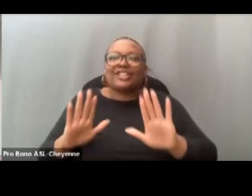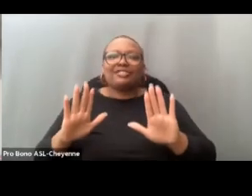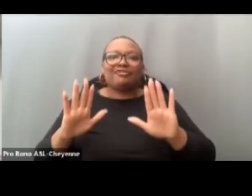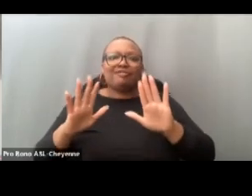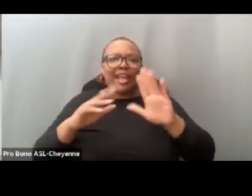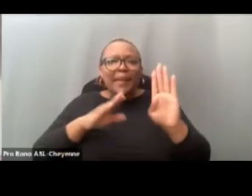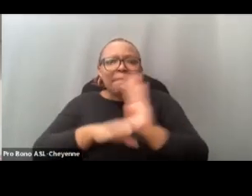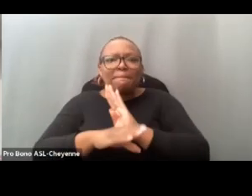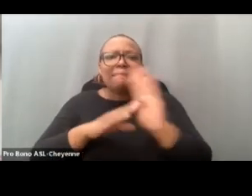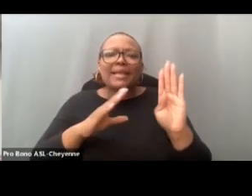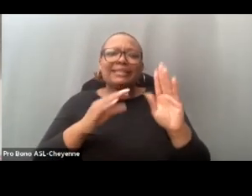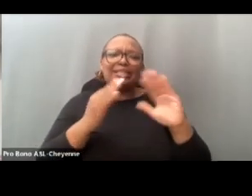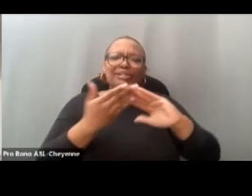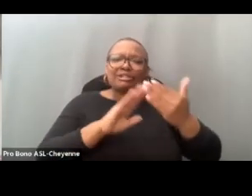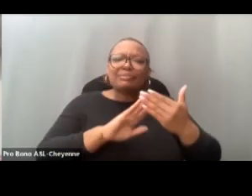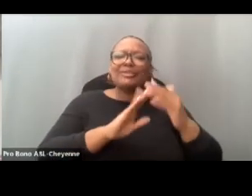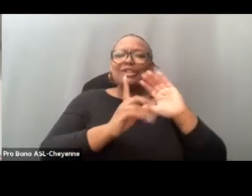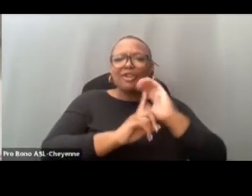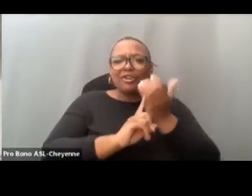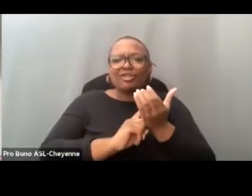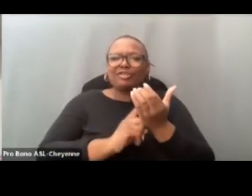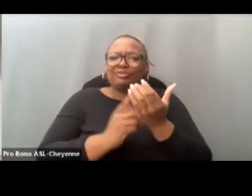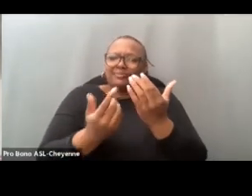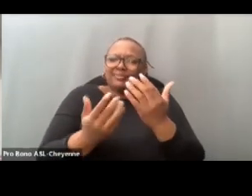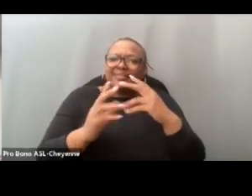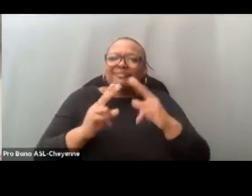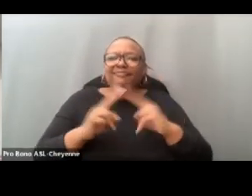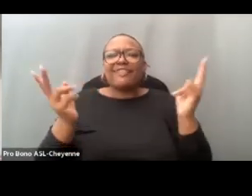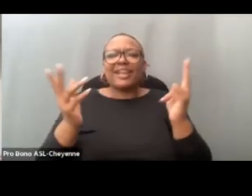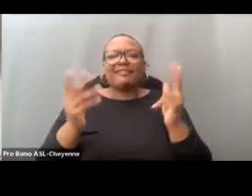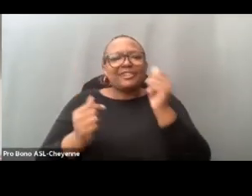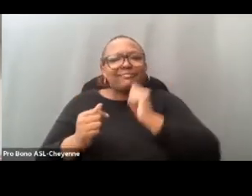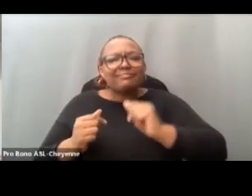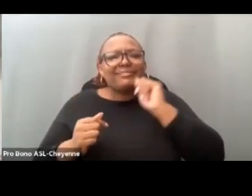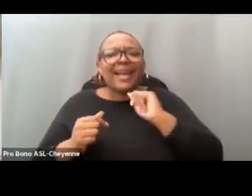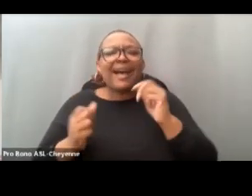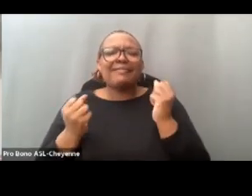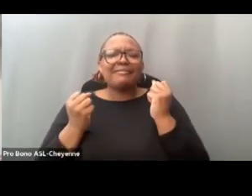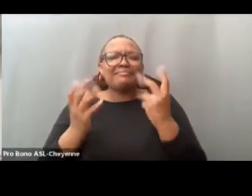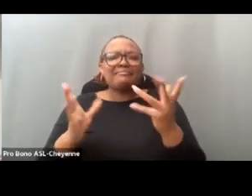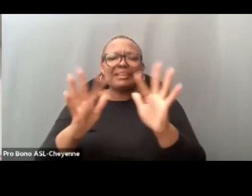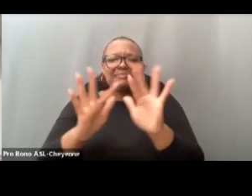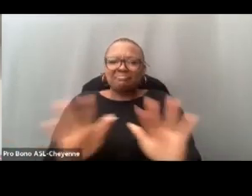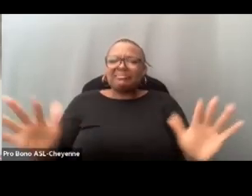and learning and culture, always very tolerant, had tremendous diversity in it,